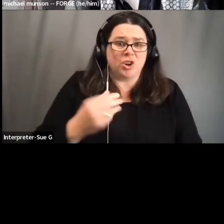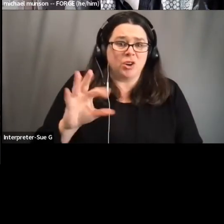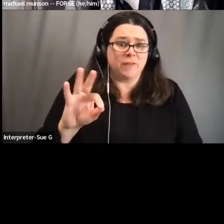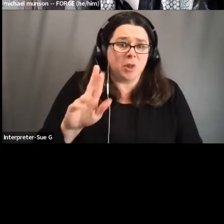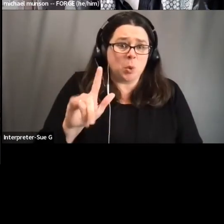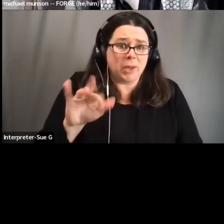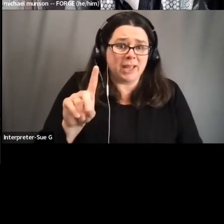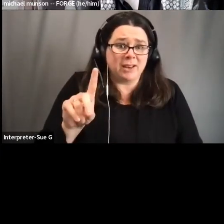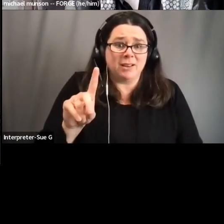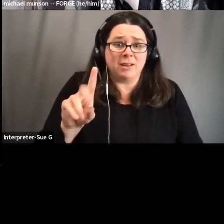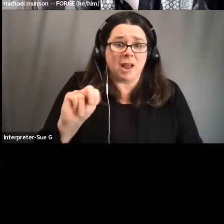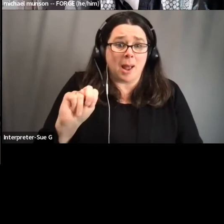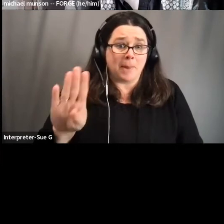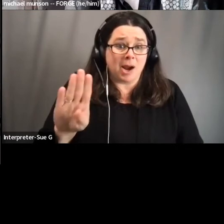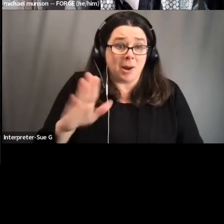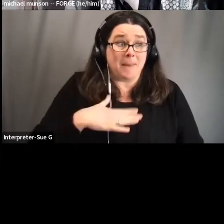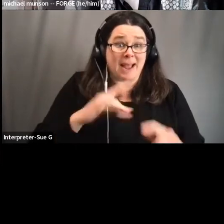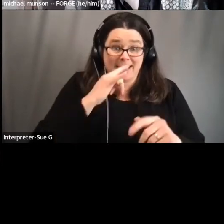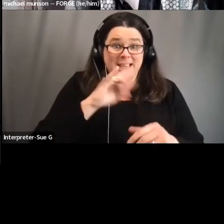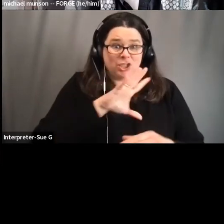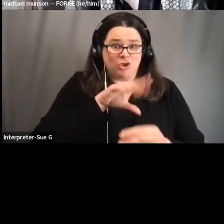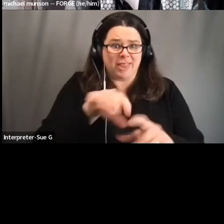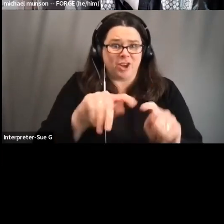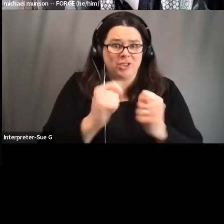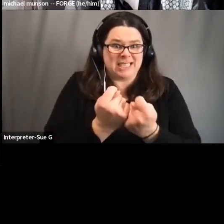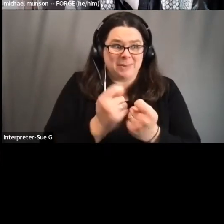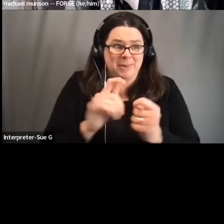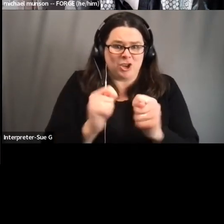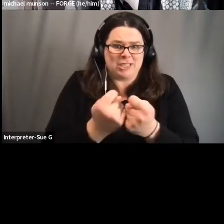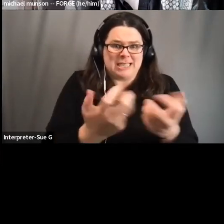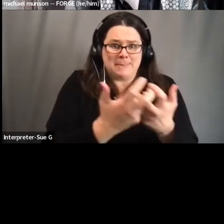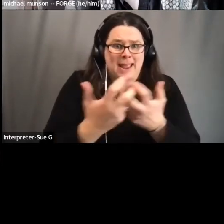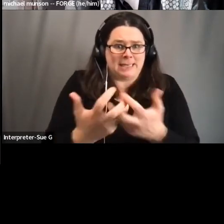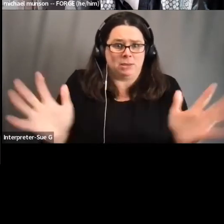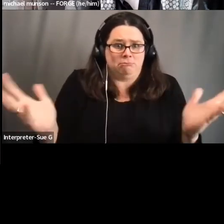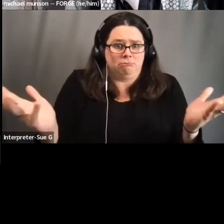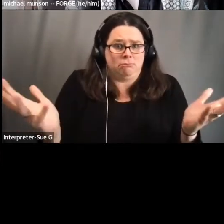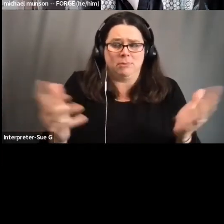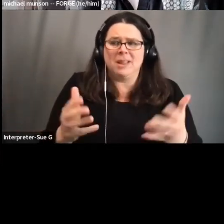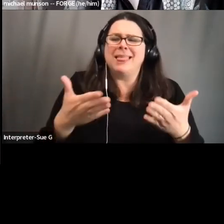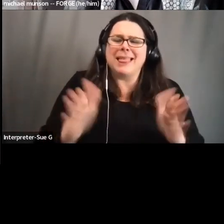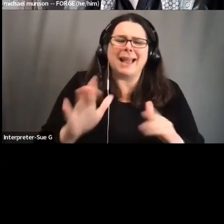My kids are on their team, and those are just their teammates to them. Let kids play Wisconsin.